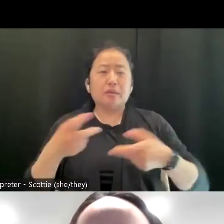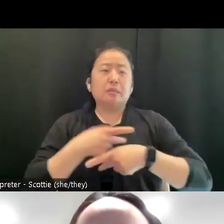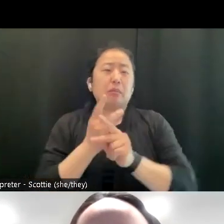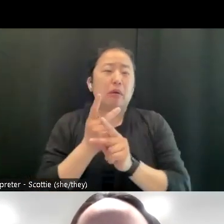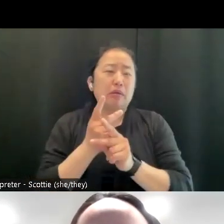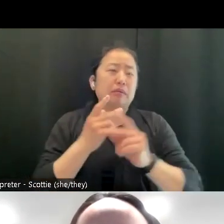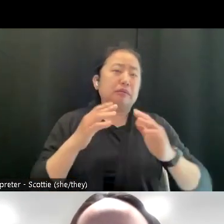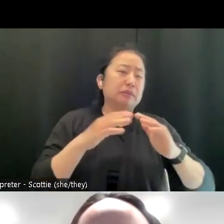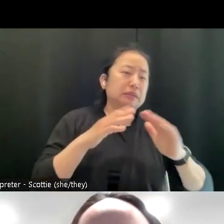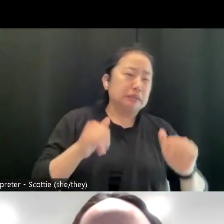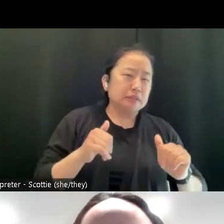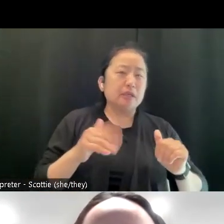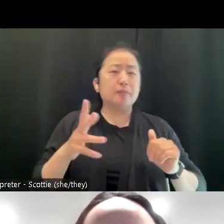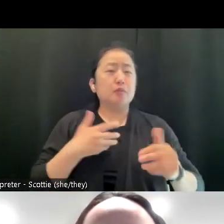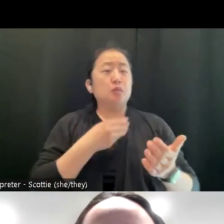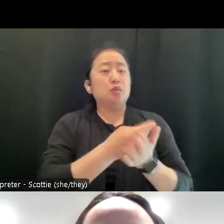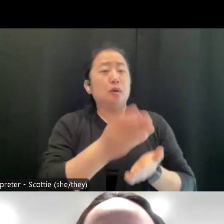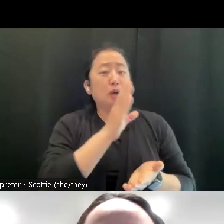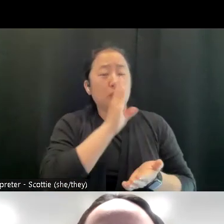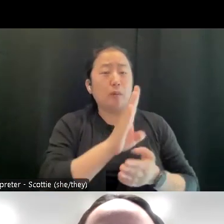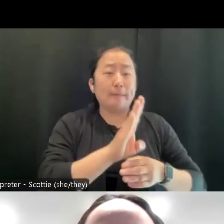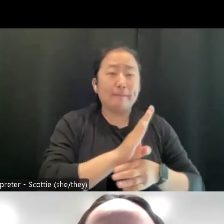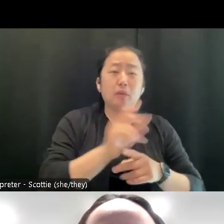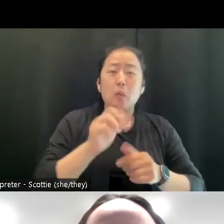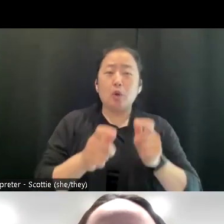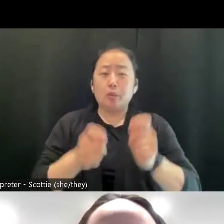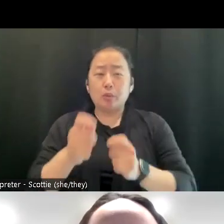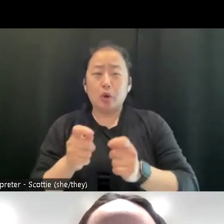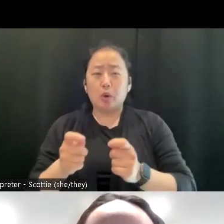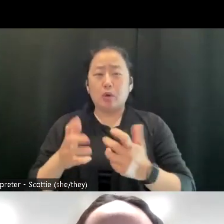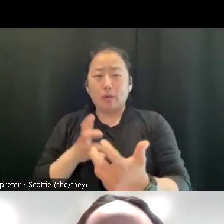modified or customized used to increase, maintain or improve functional cap abilities